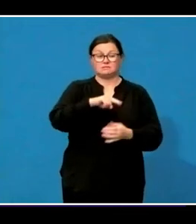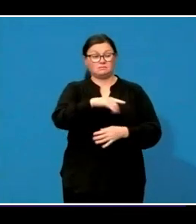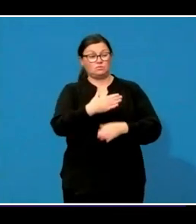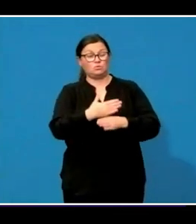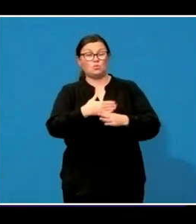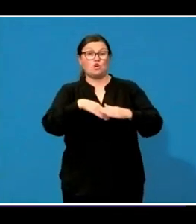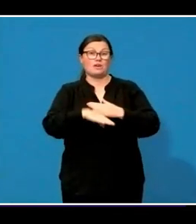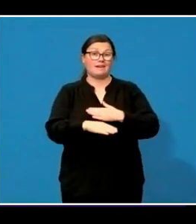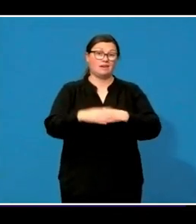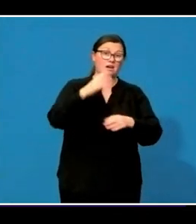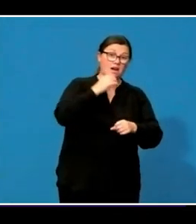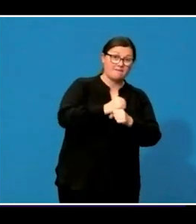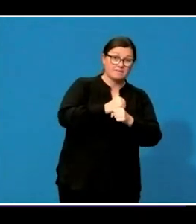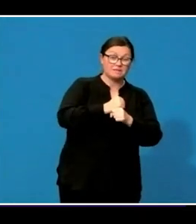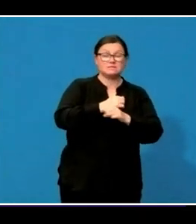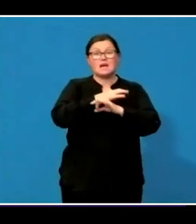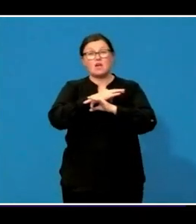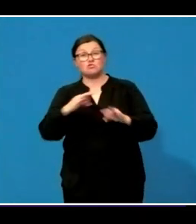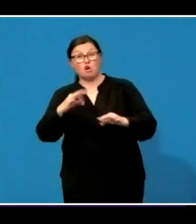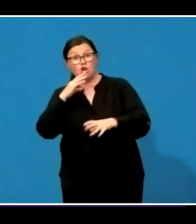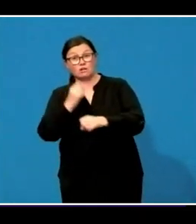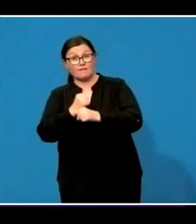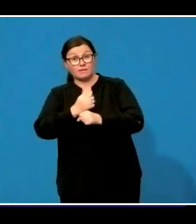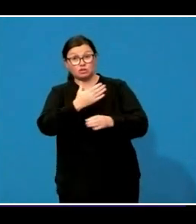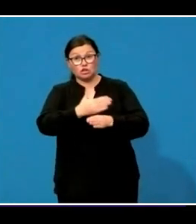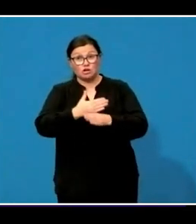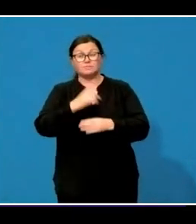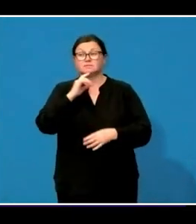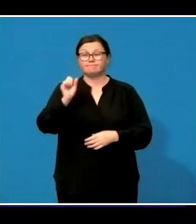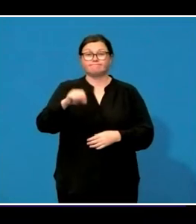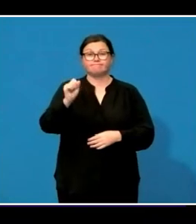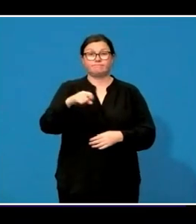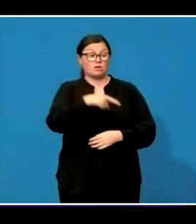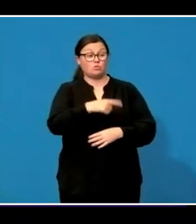That's correct. MR GRIFFIN: And you've worked in the disability sector since 2015?